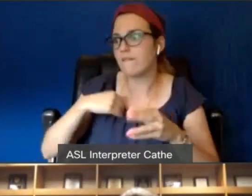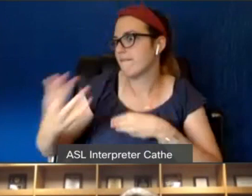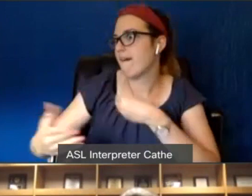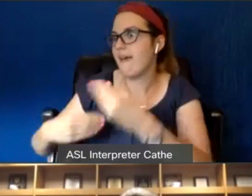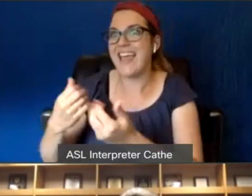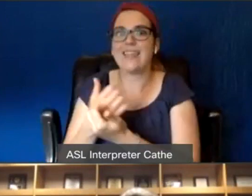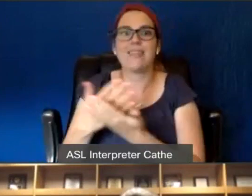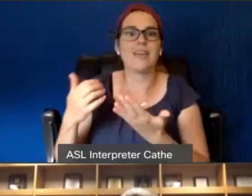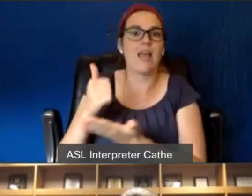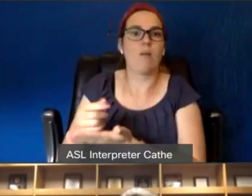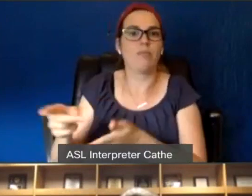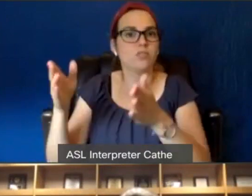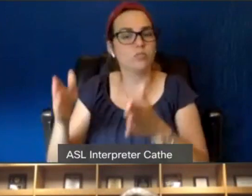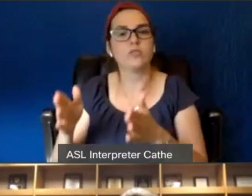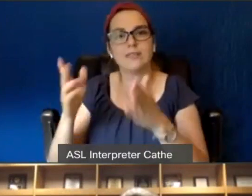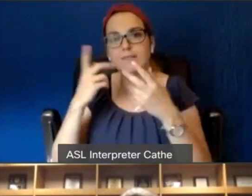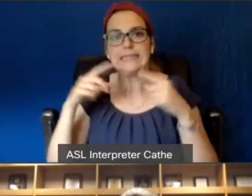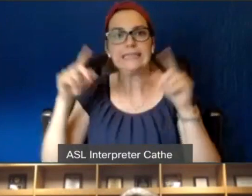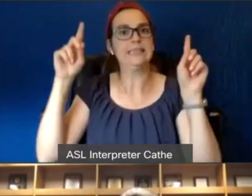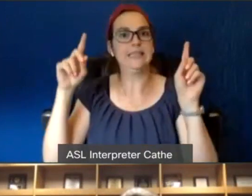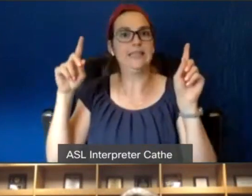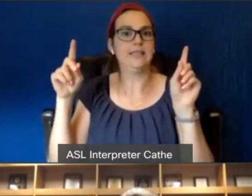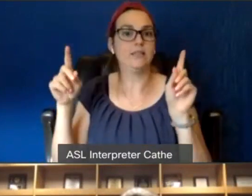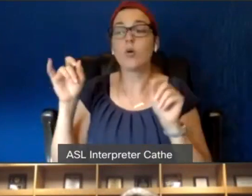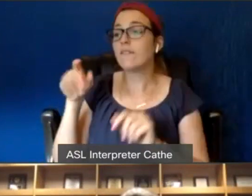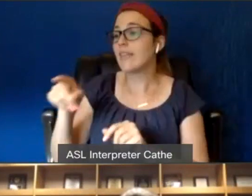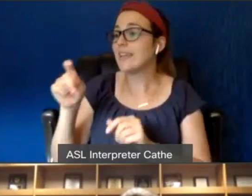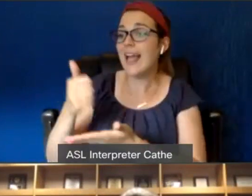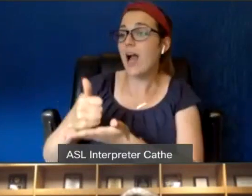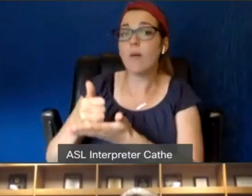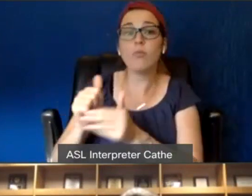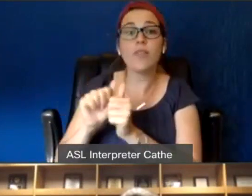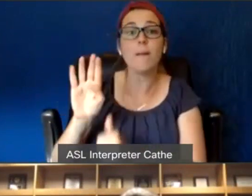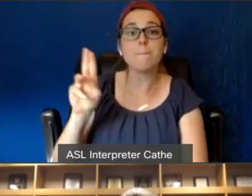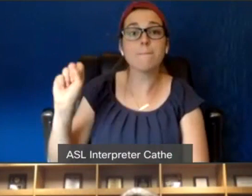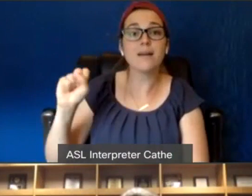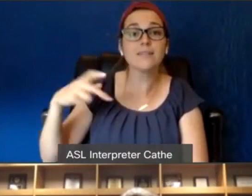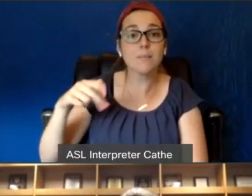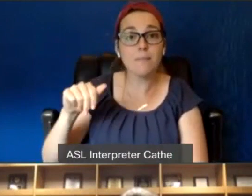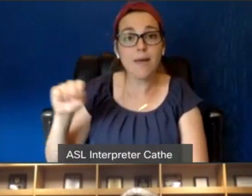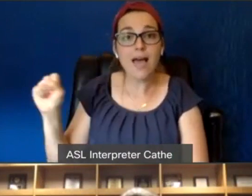and towards success so if they need help with a bus pass, then we'll reach into funds and help them with that.